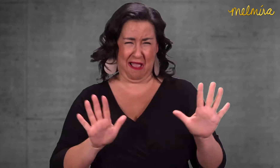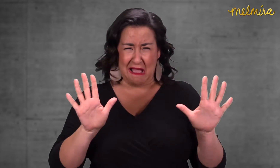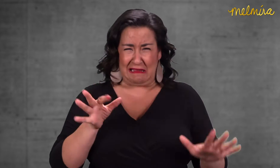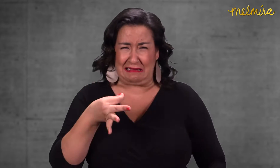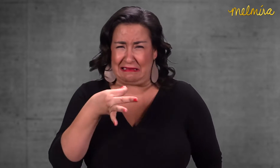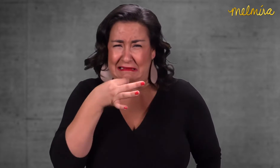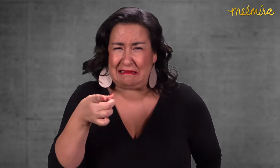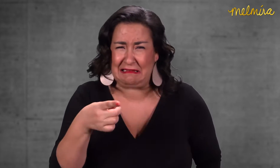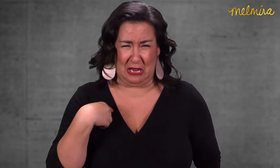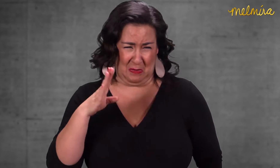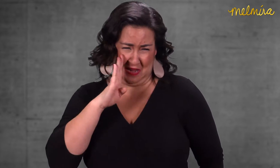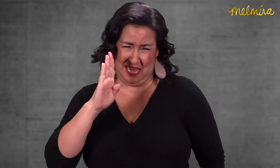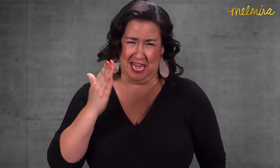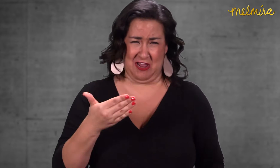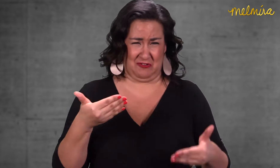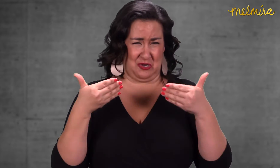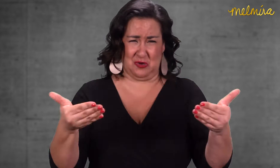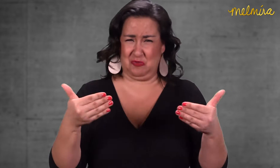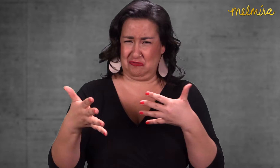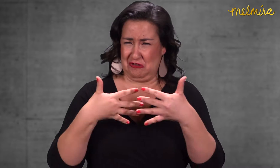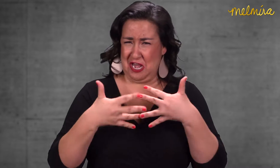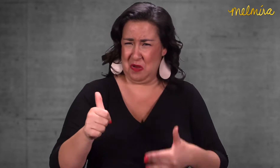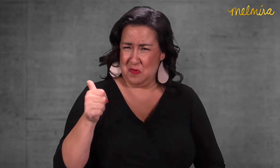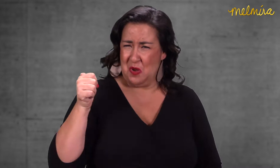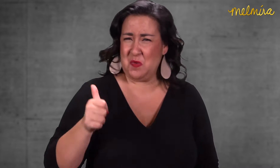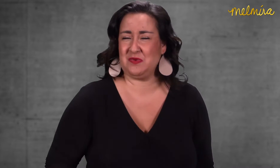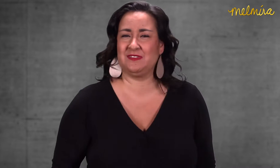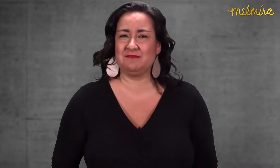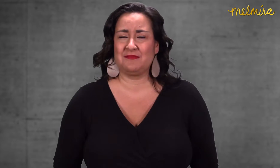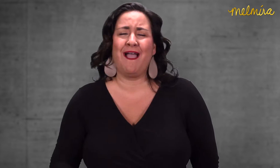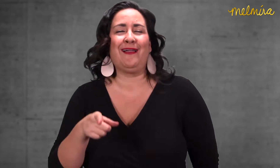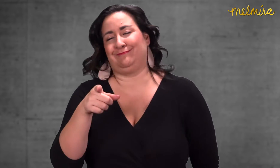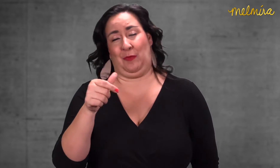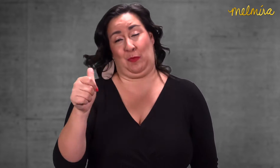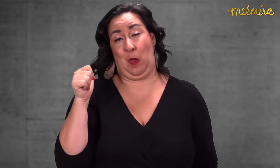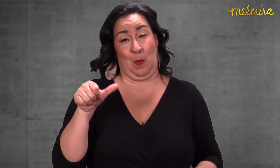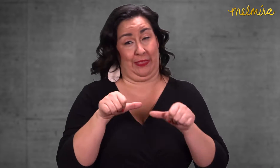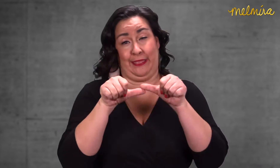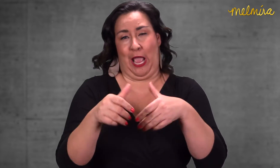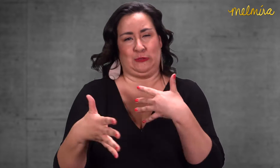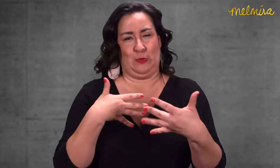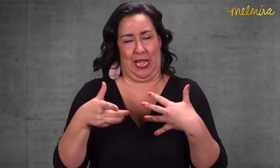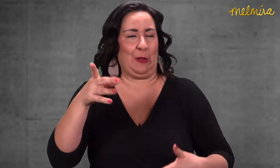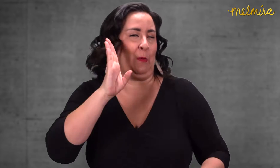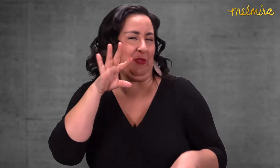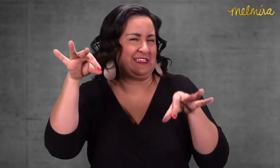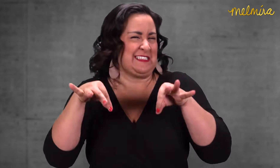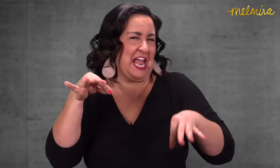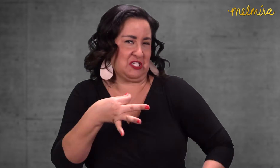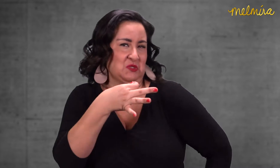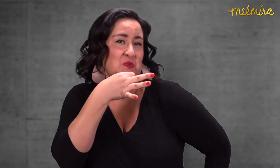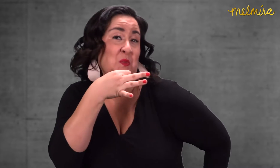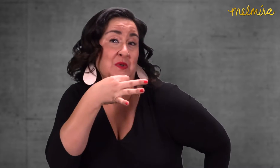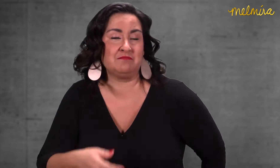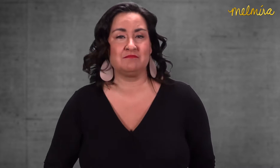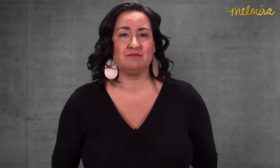Some were saying, "what?! I would NEVER go gray" others were telling me, "no, you're not gonna last, you're